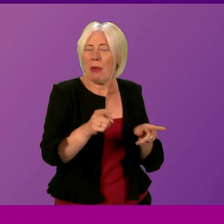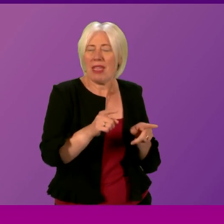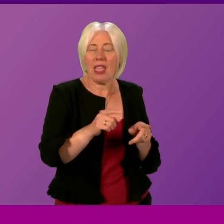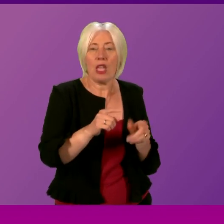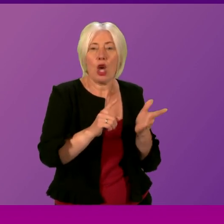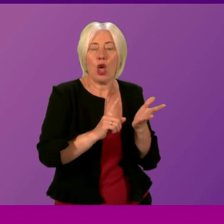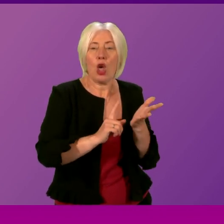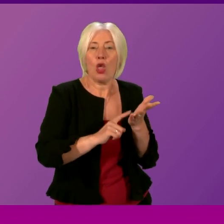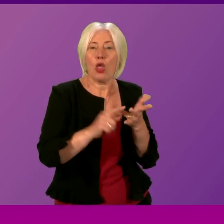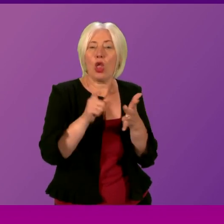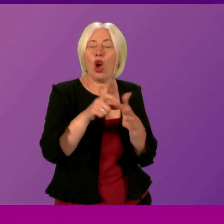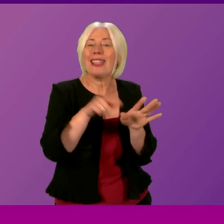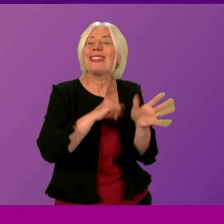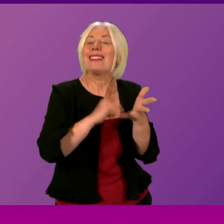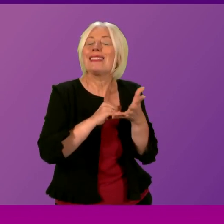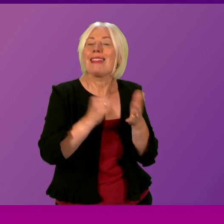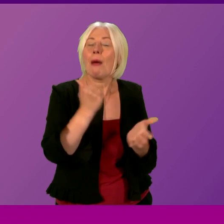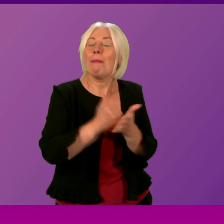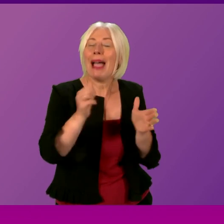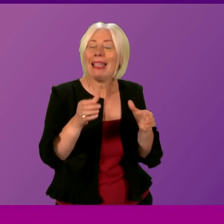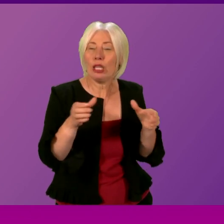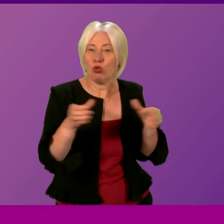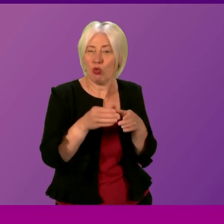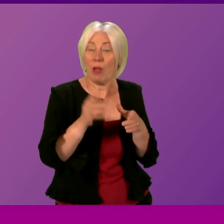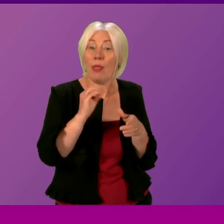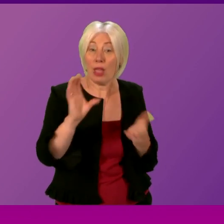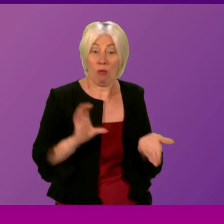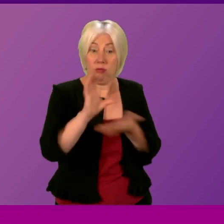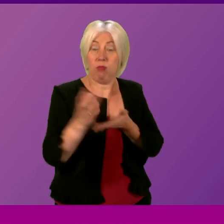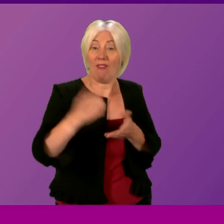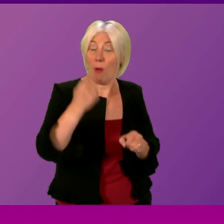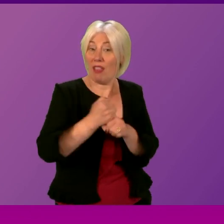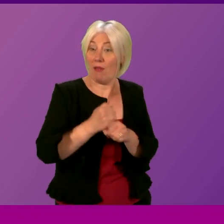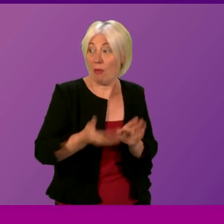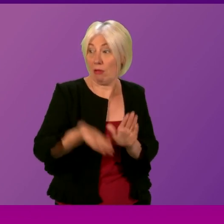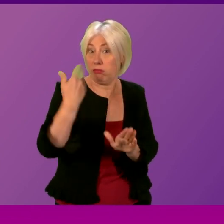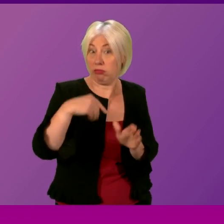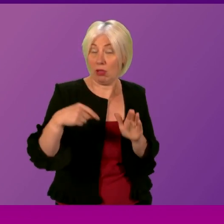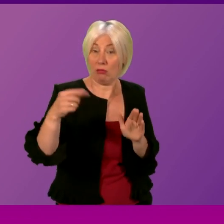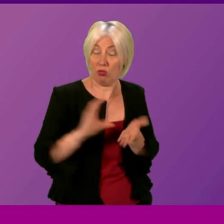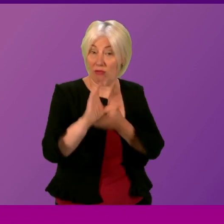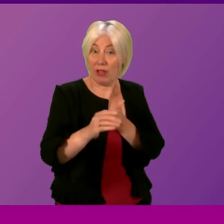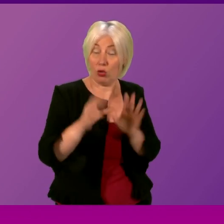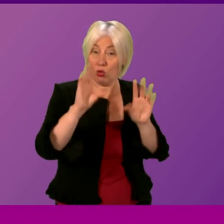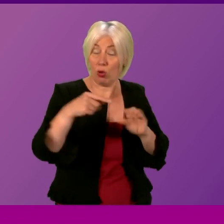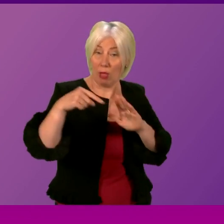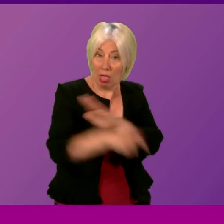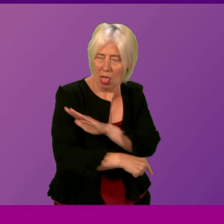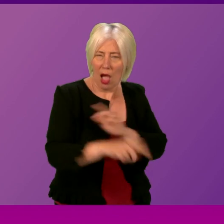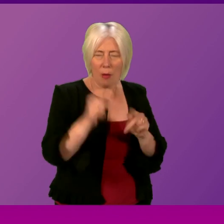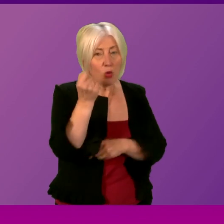which received a £20 billion taxpayer-funded bailout many years ago? Will Scottish Government